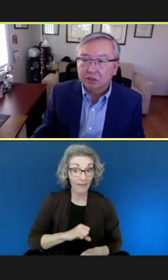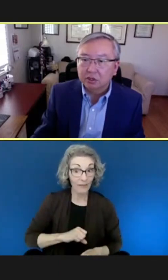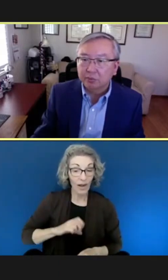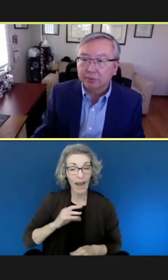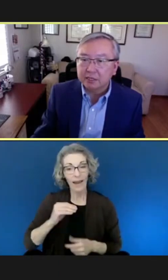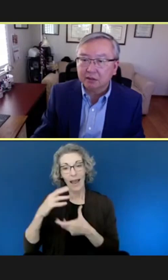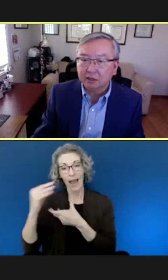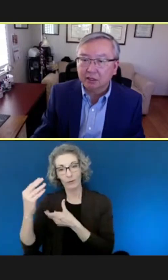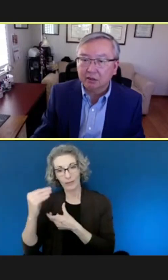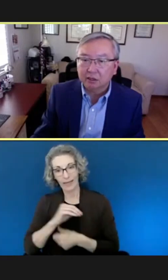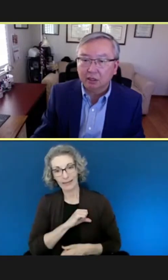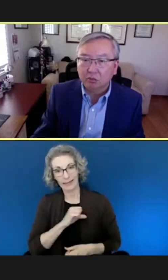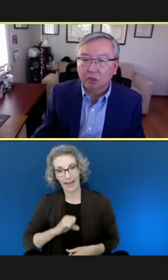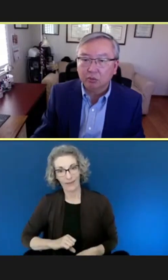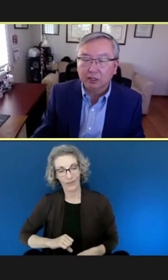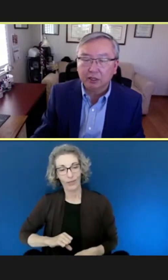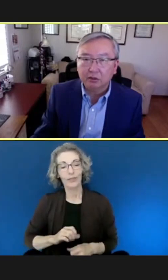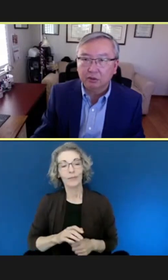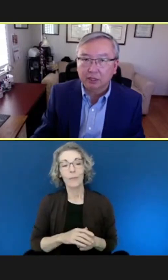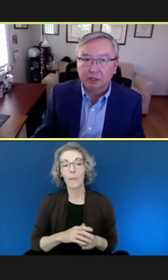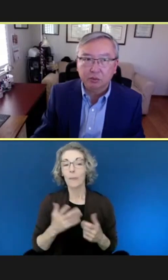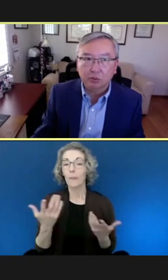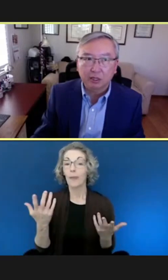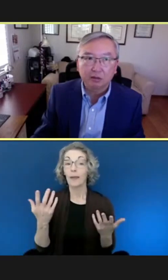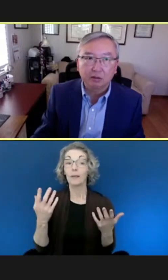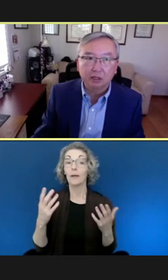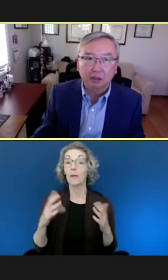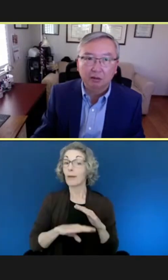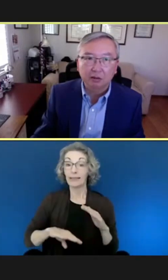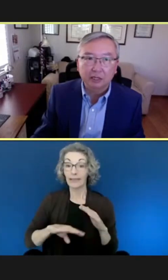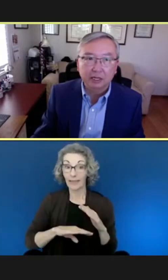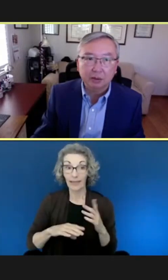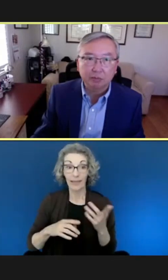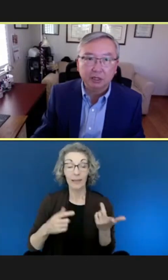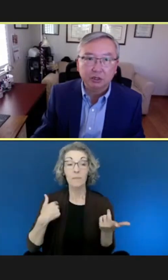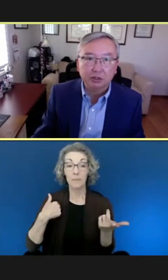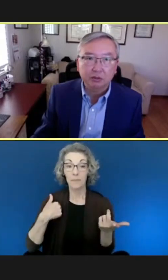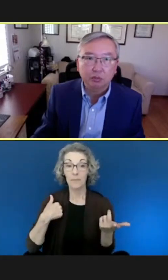So basically, what we do is, as I mentioned, we use a two-prong